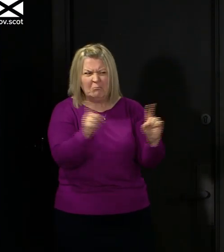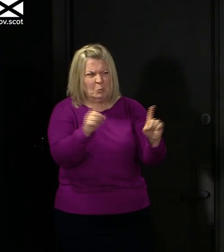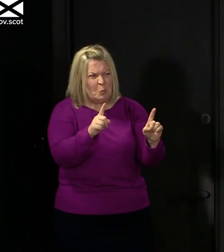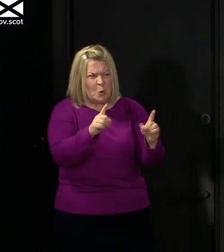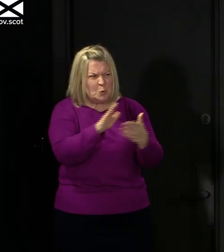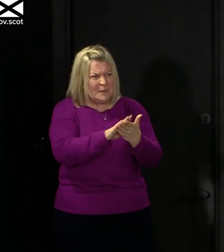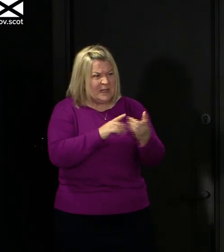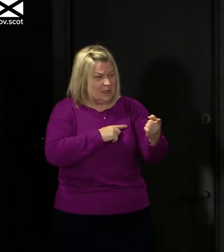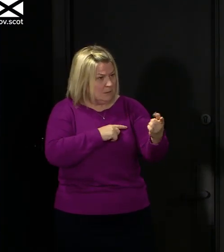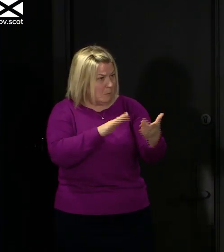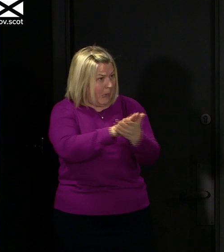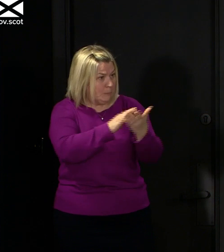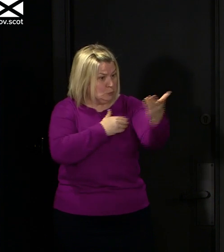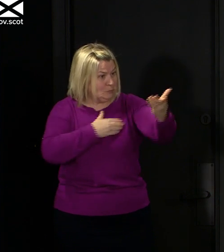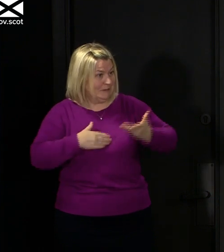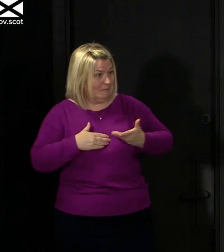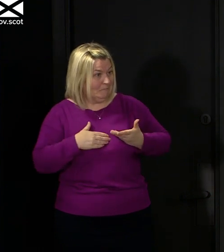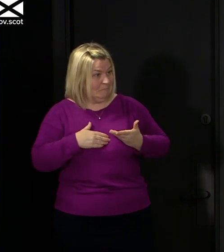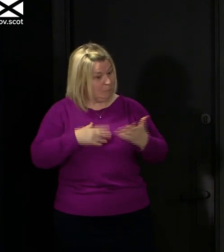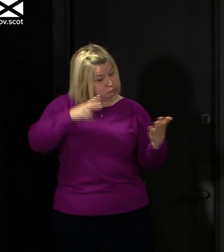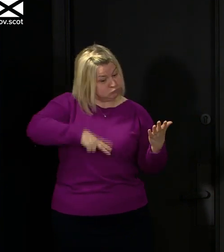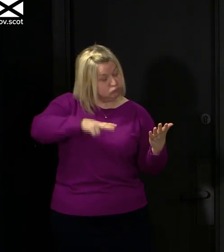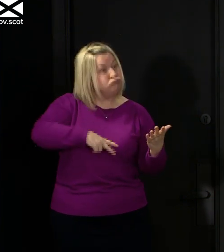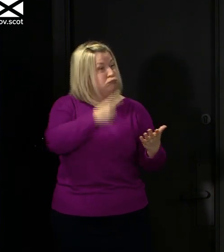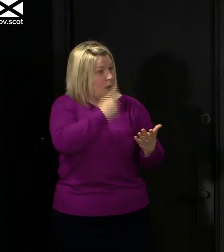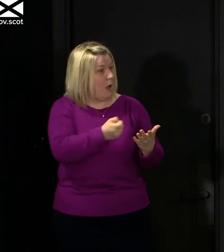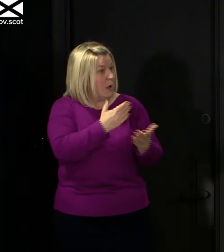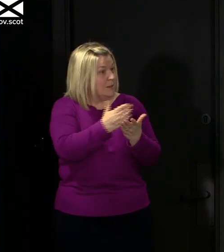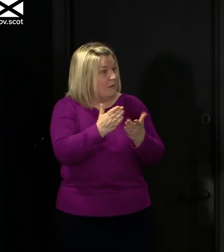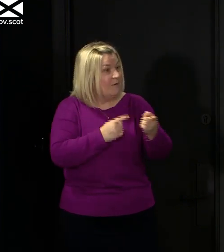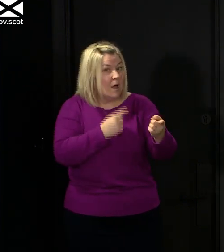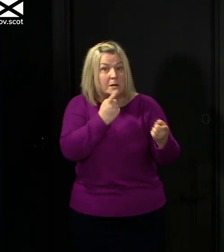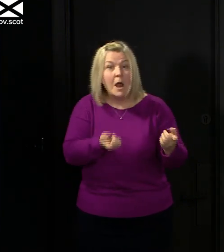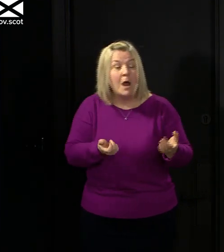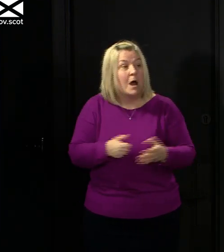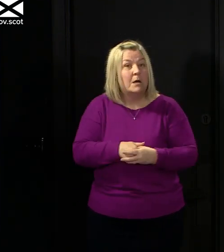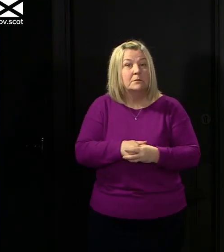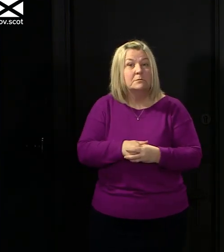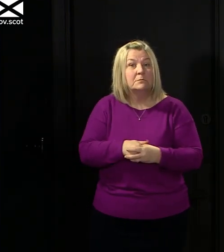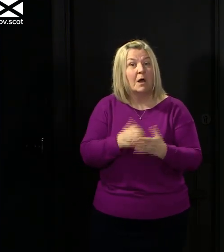that after this briefing and give you clarification on that. The advice that was issued by Health